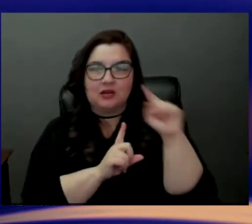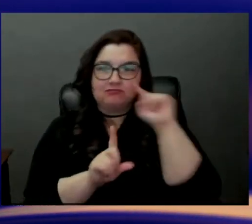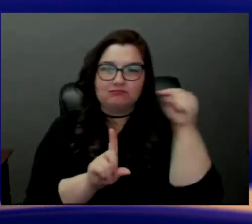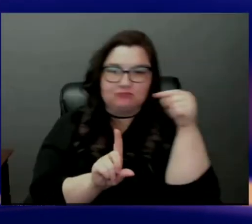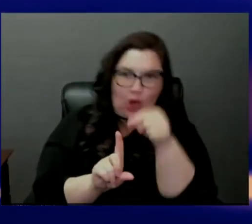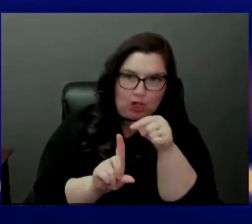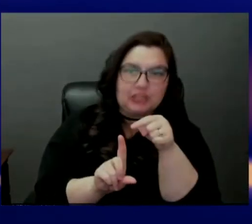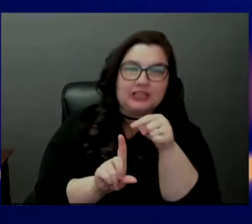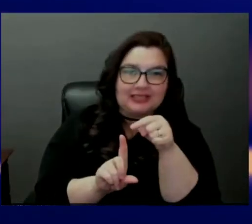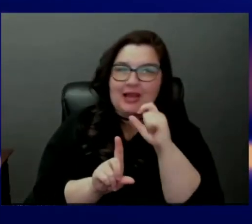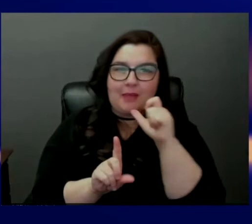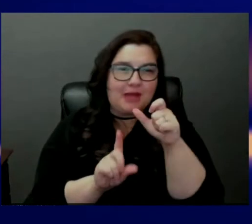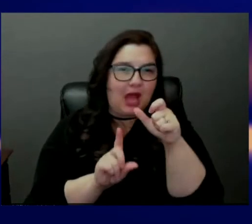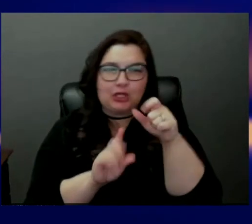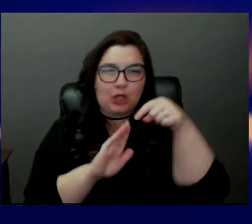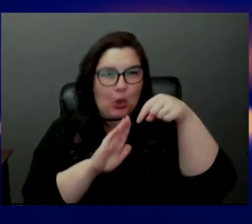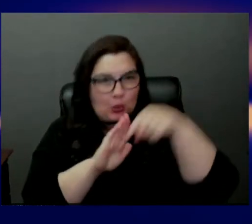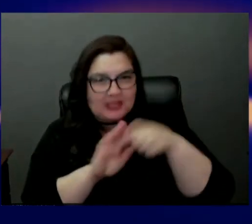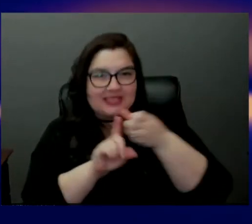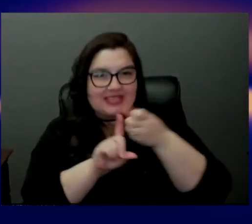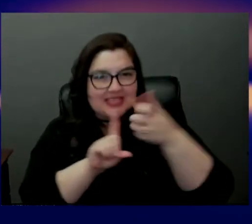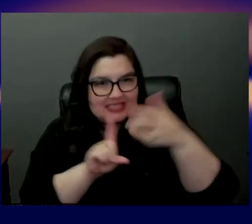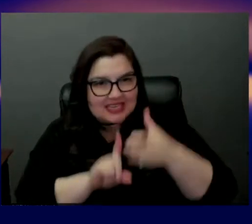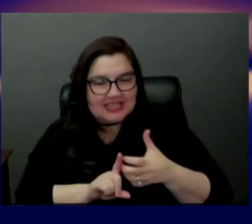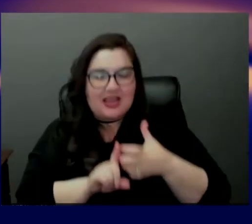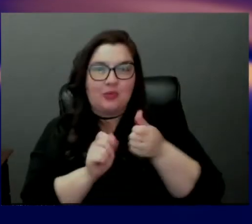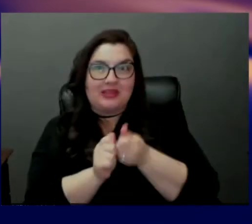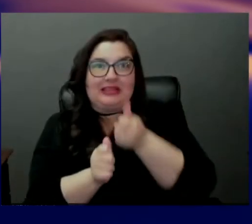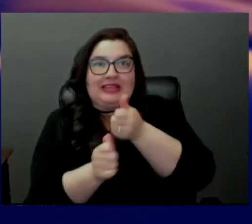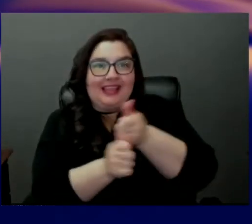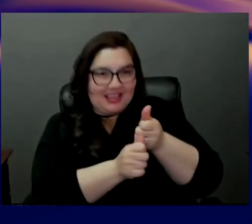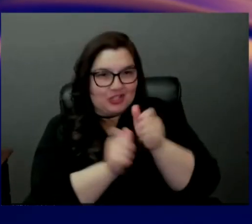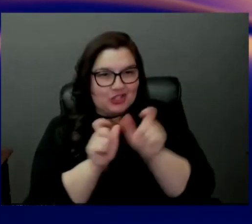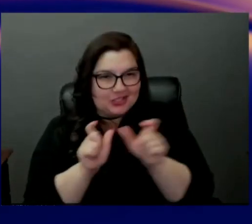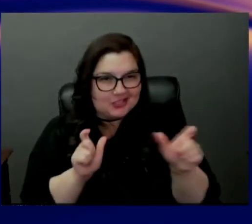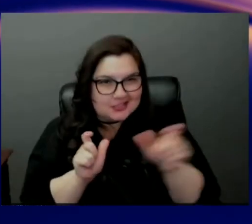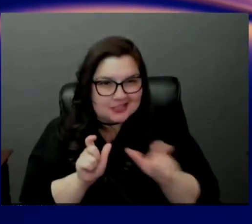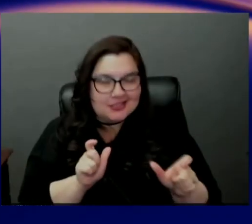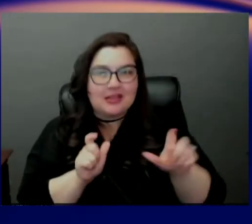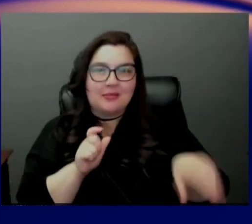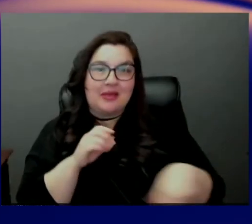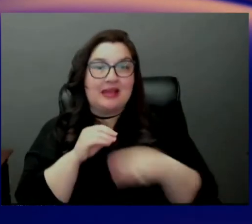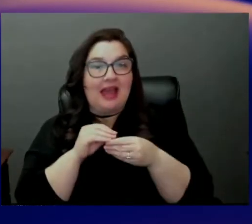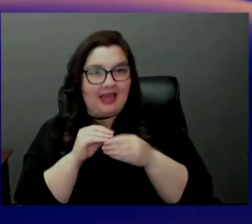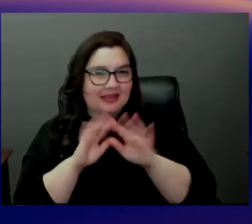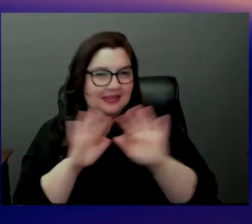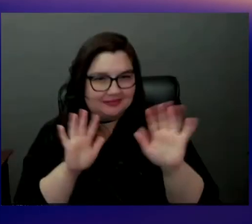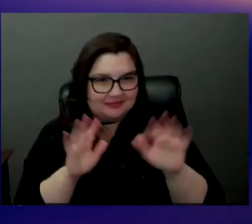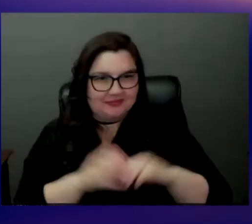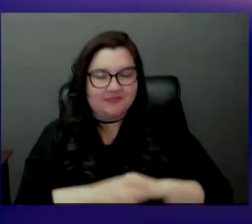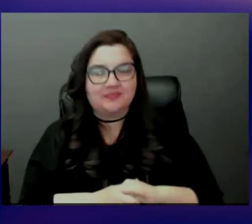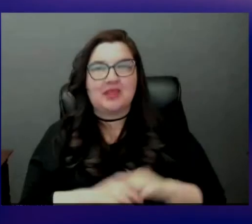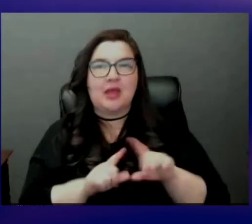with every single instance, as far as adding to the breadth, but summarizing a little bit.